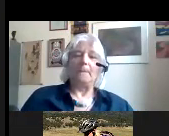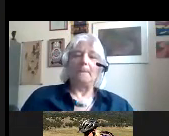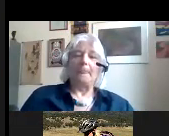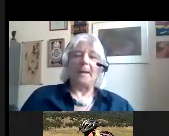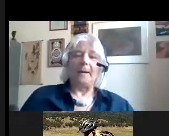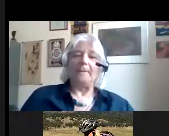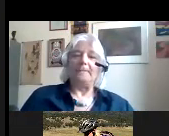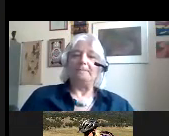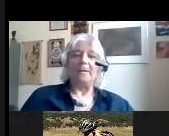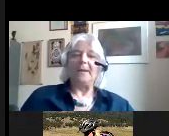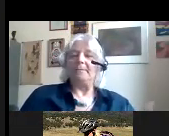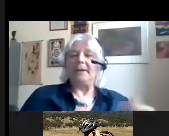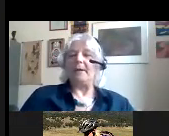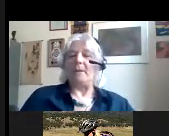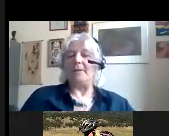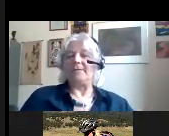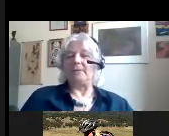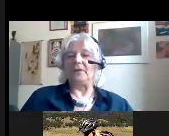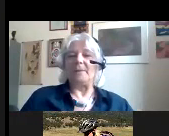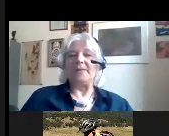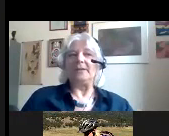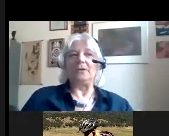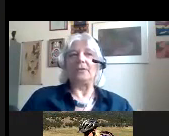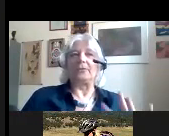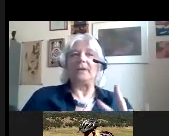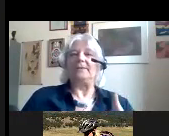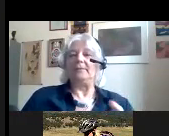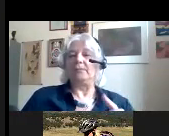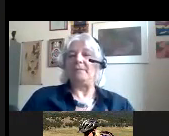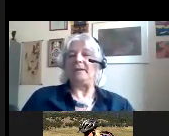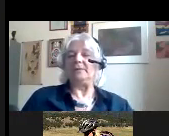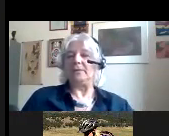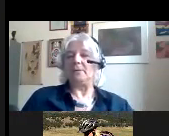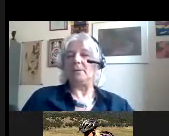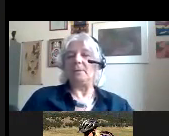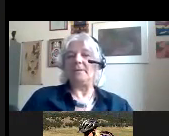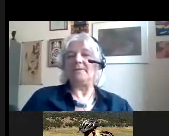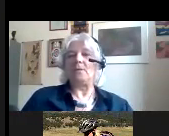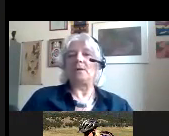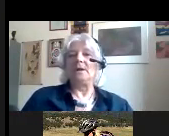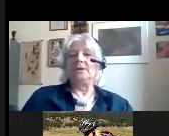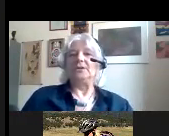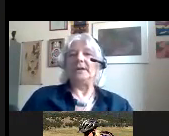And so I made a comment the first time, I think it took three meetings with her before she's like, "Oh